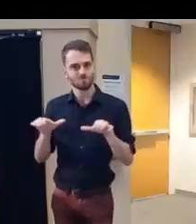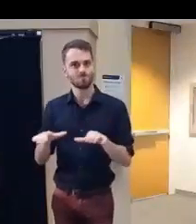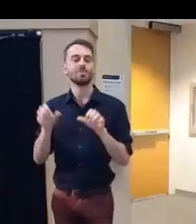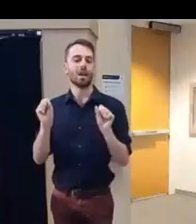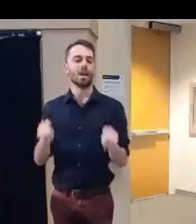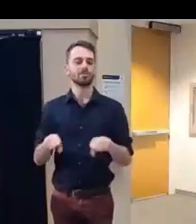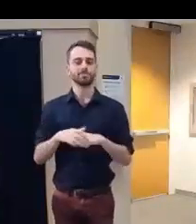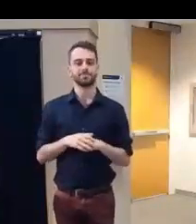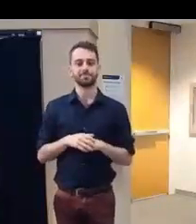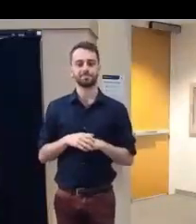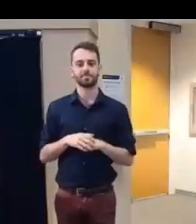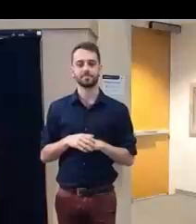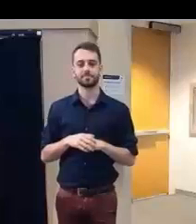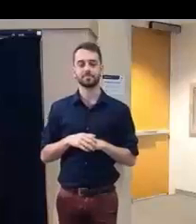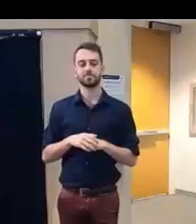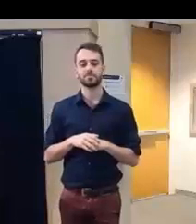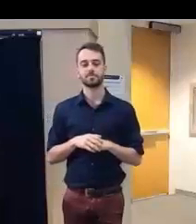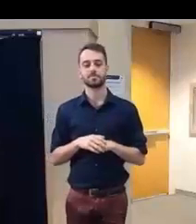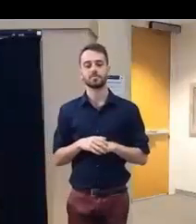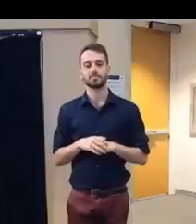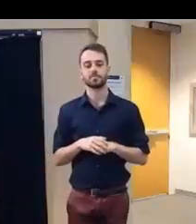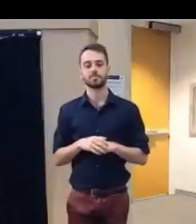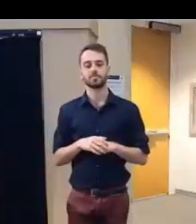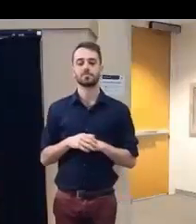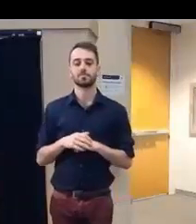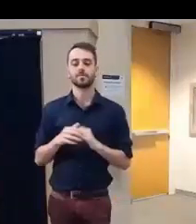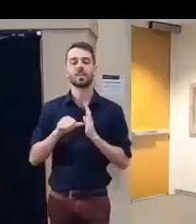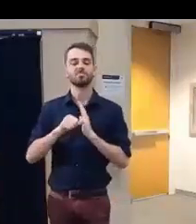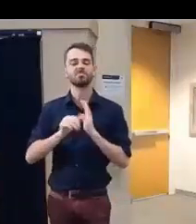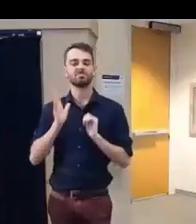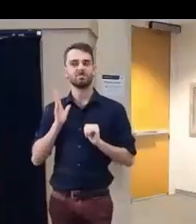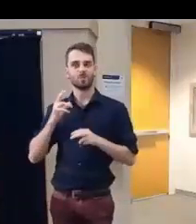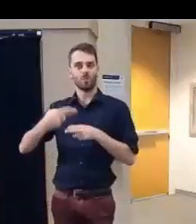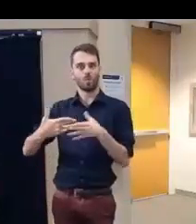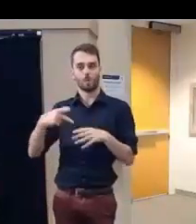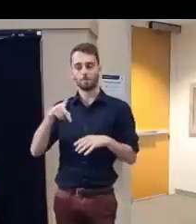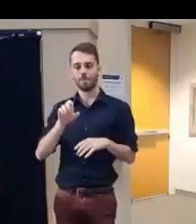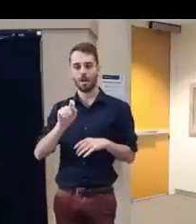term um we were we used to really focus solely on the use of podcasts but we recognized that we had